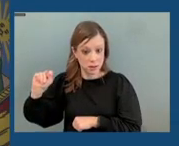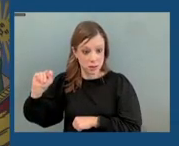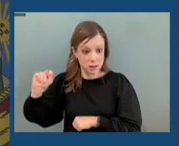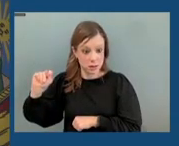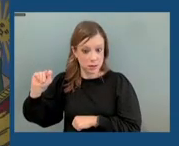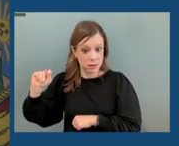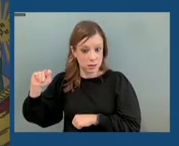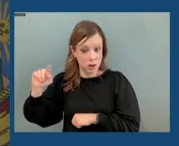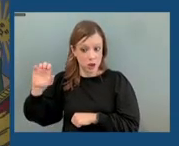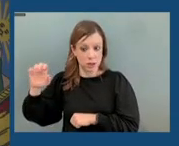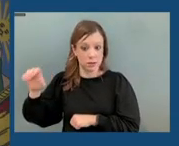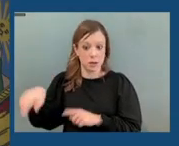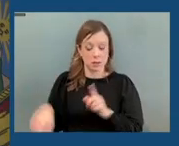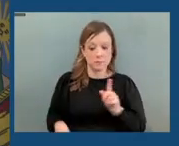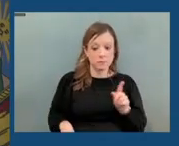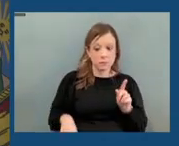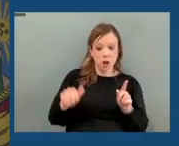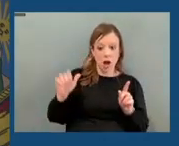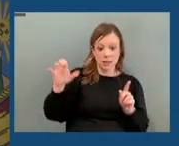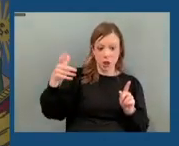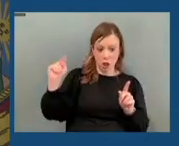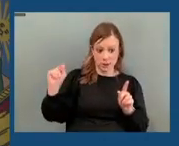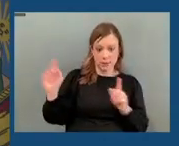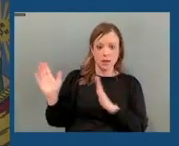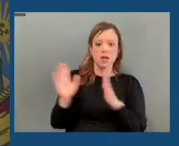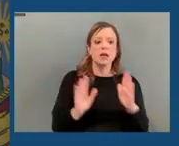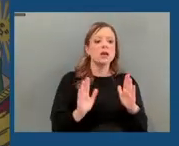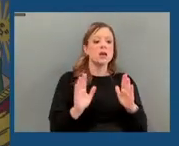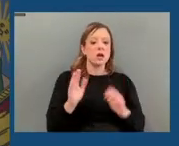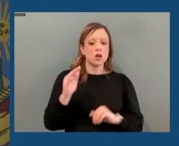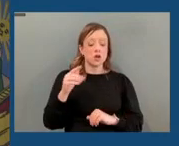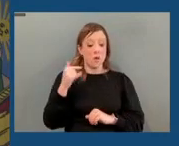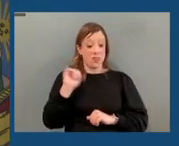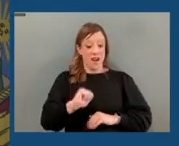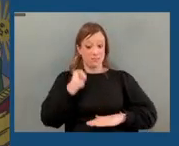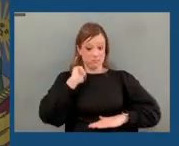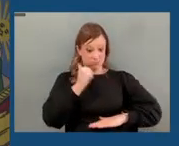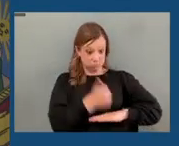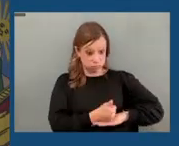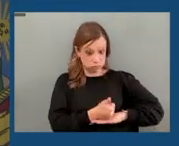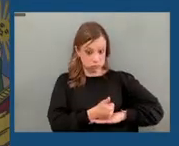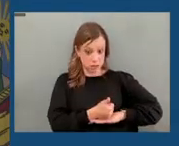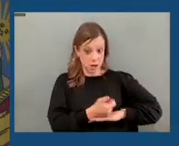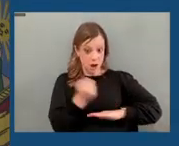You can draw a line between the enactment of the, or the elimination of the full